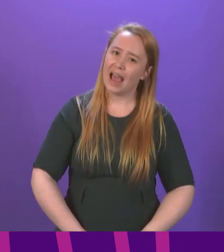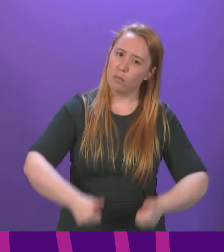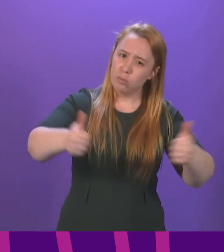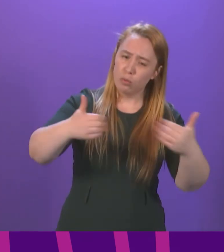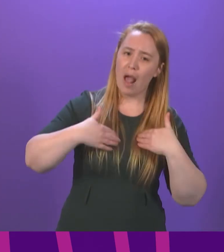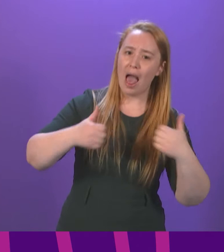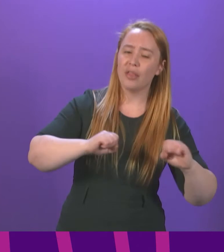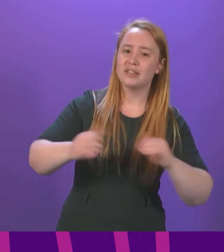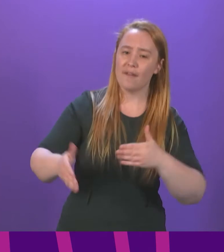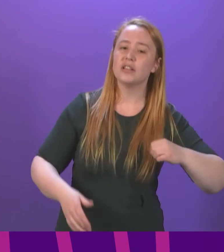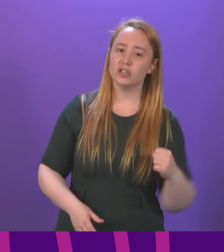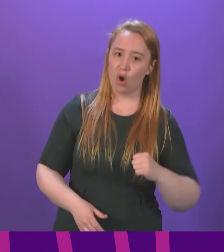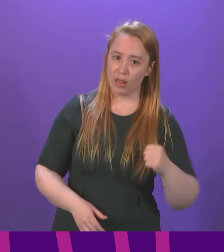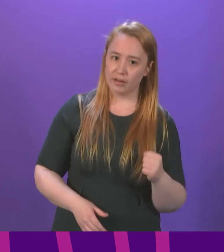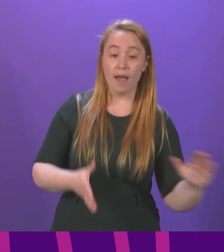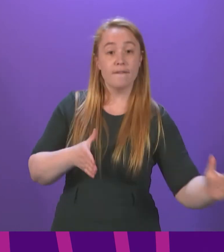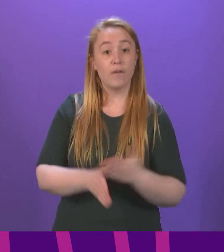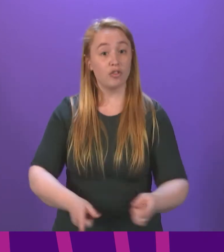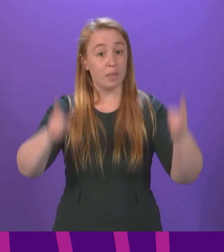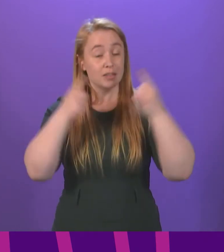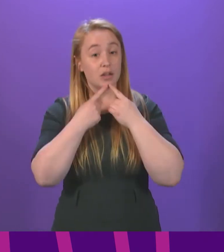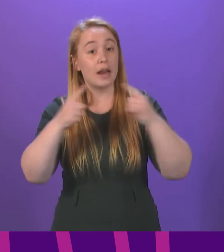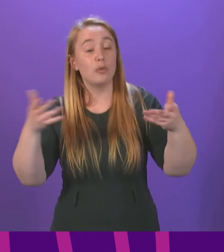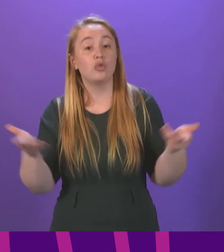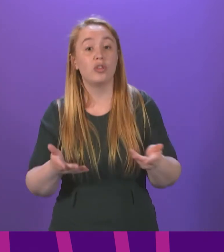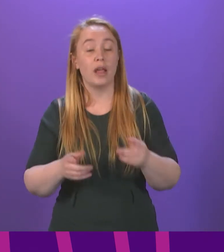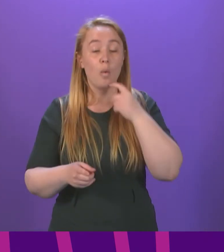Today, the First Minister has announced that, next year, we will invest more than £13 million